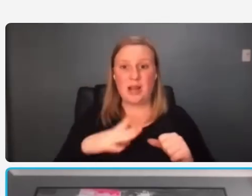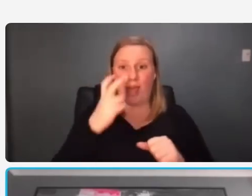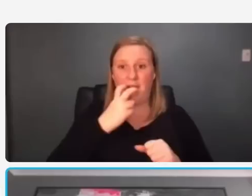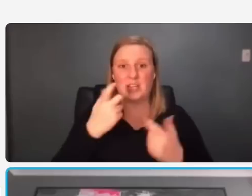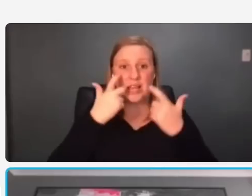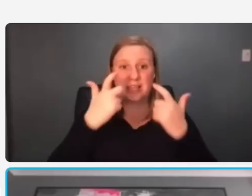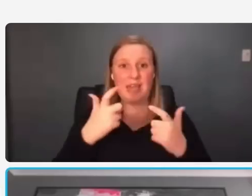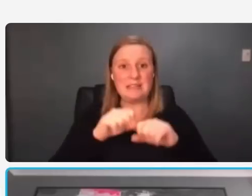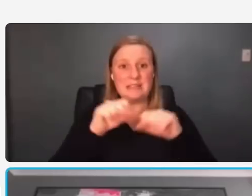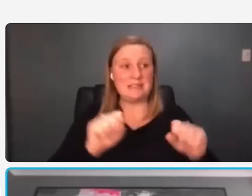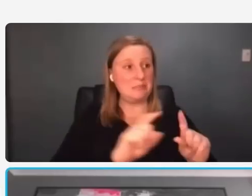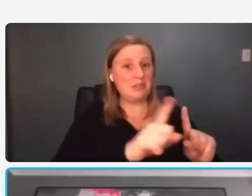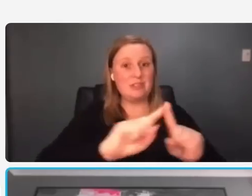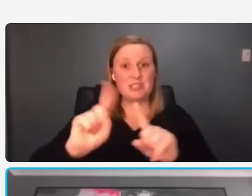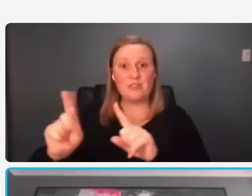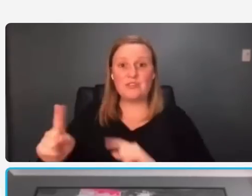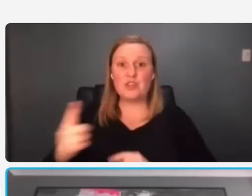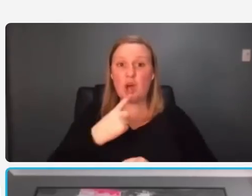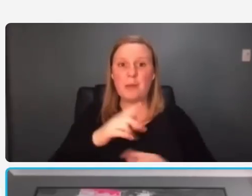But again that's subject to decisions by Government.